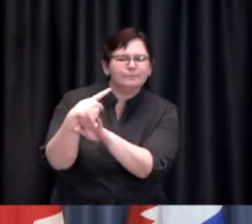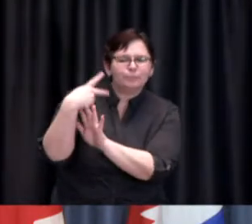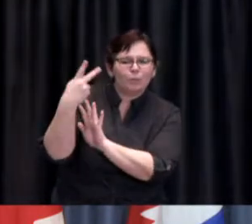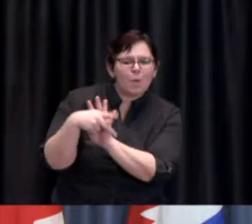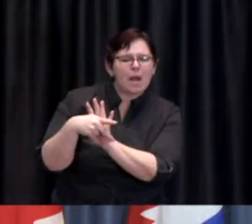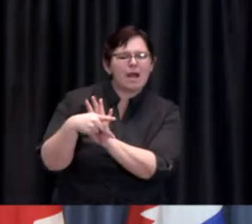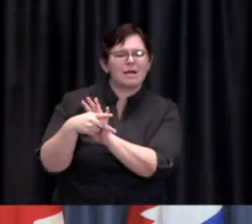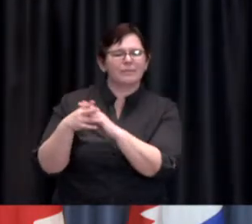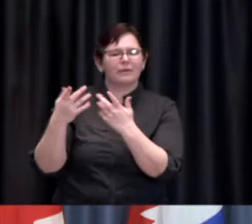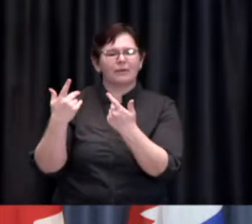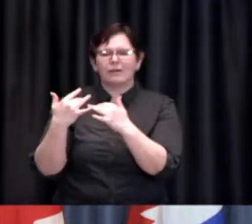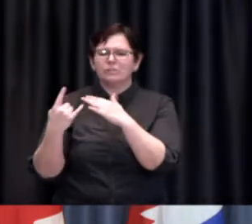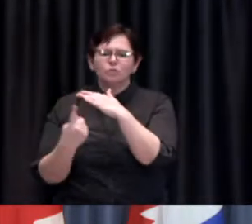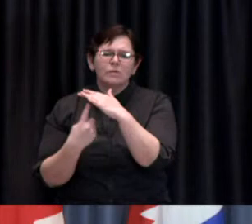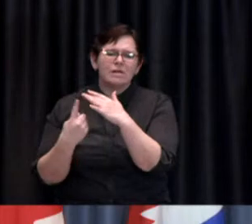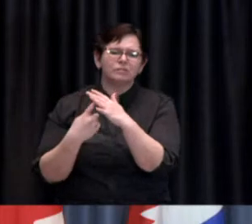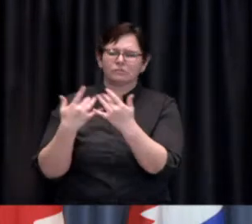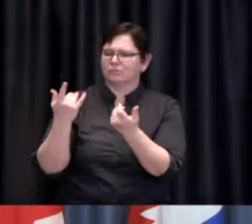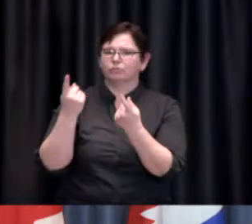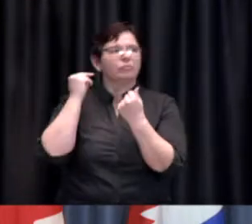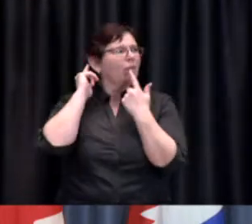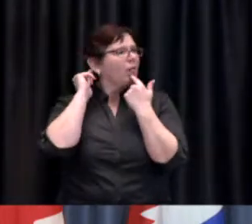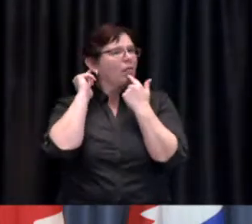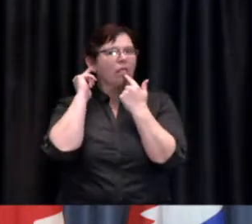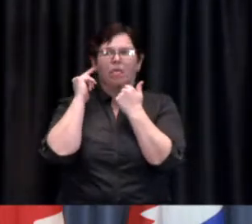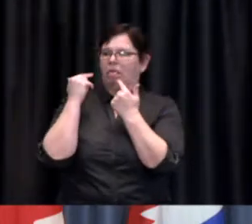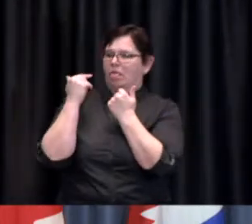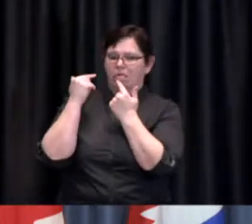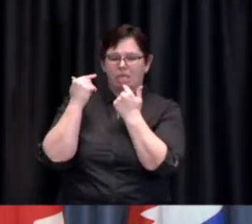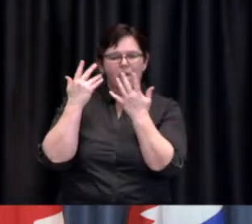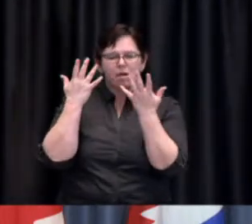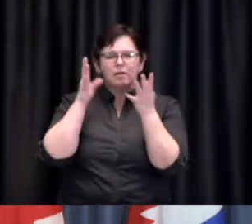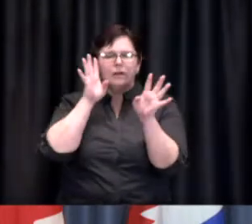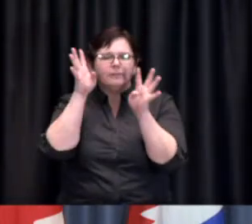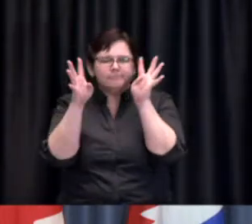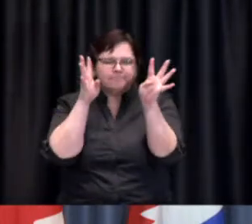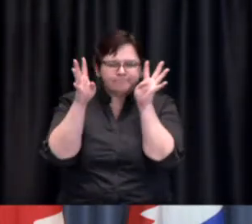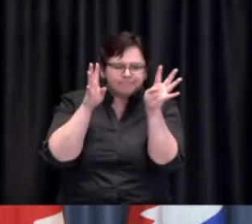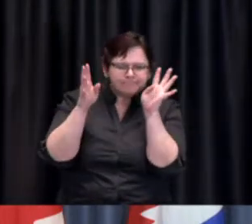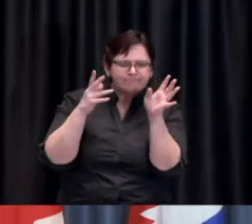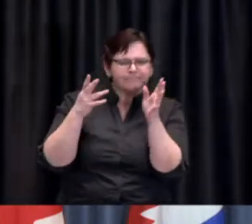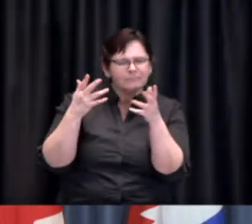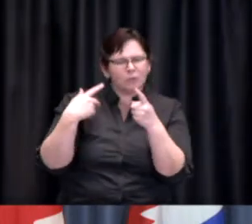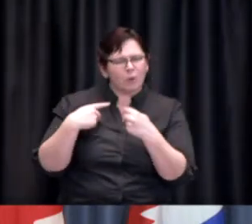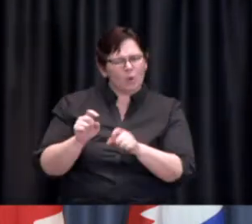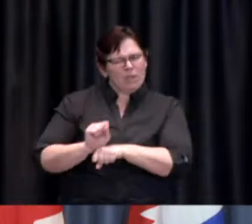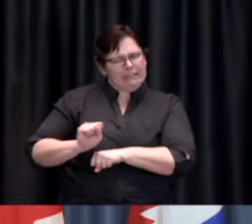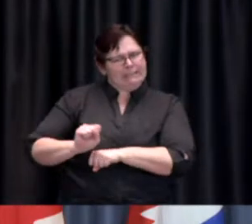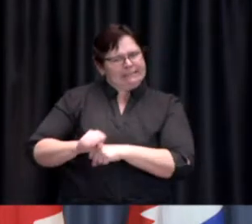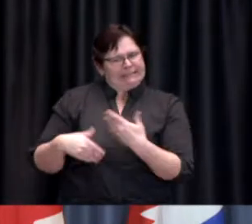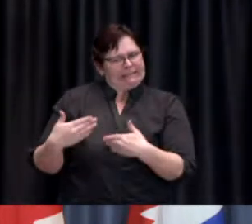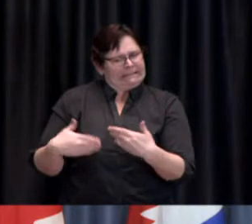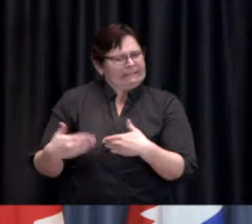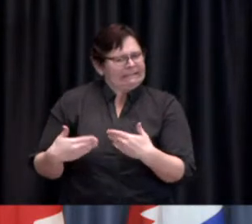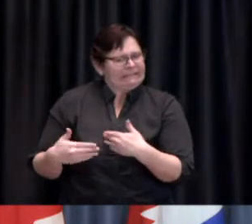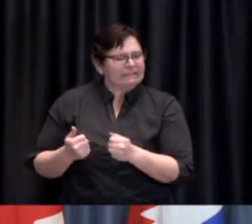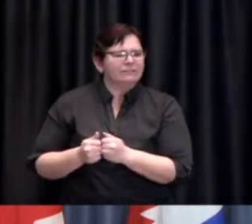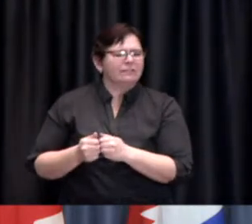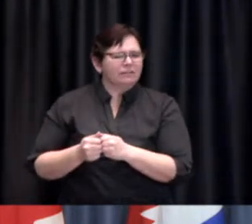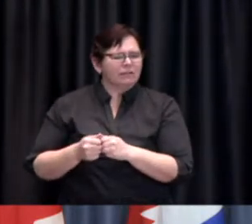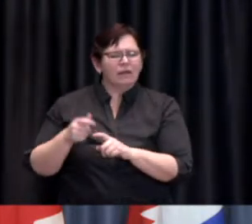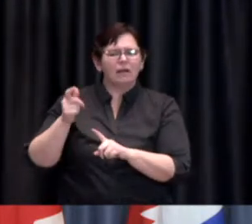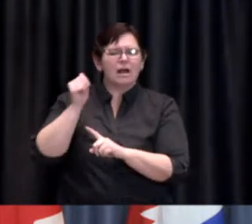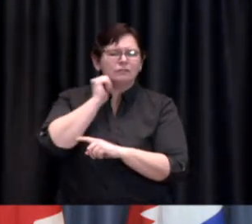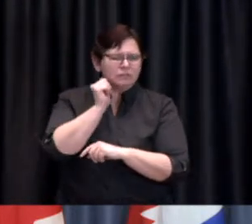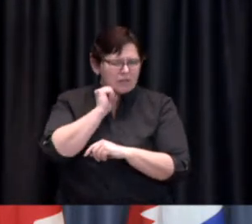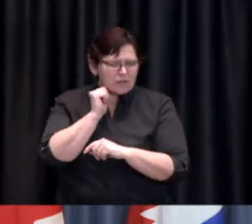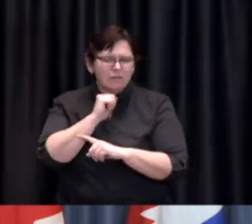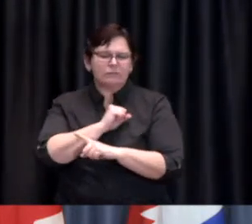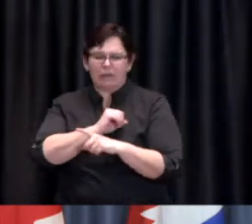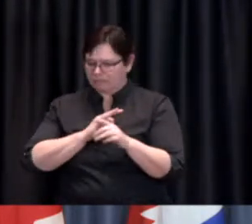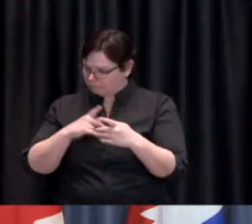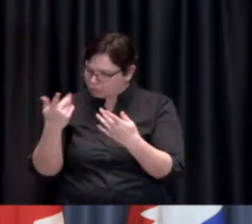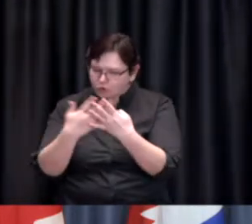period go quickly we will be doing on a daily basis screening of staff and of clients and